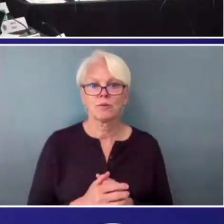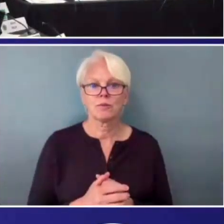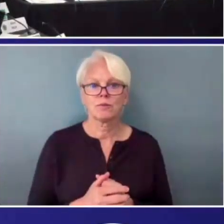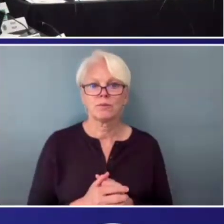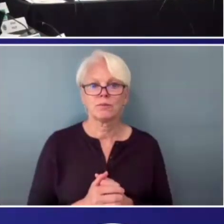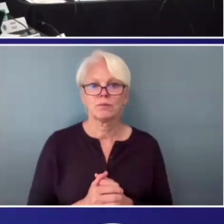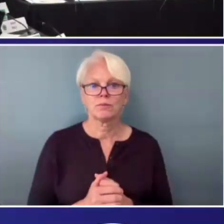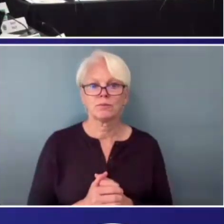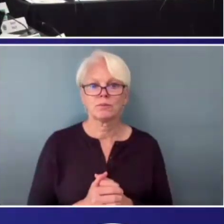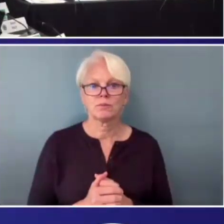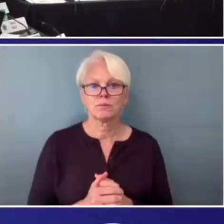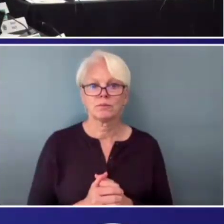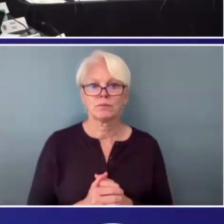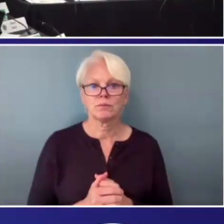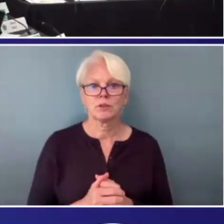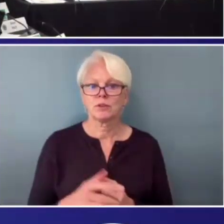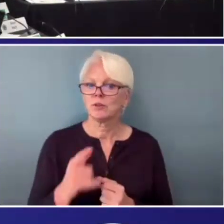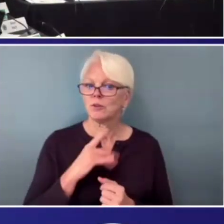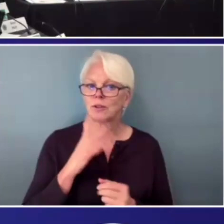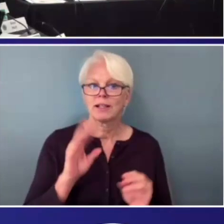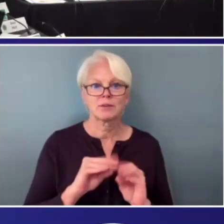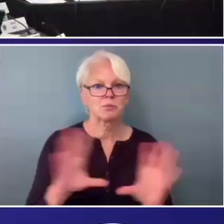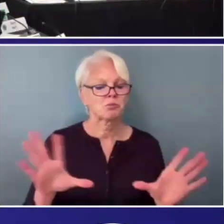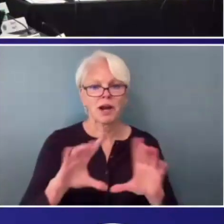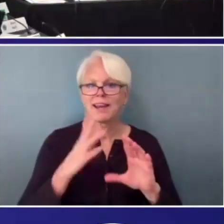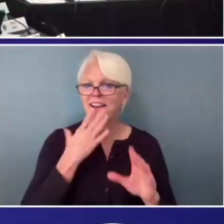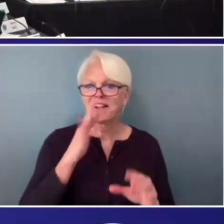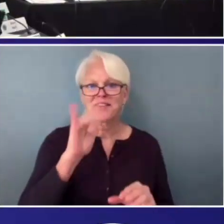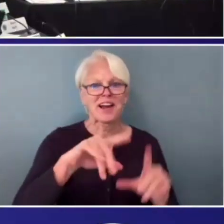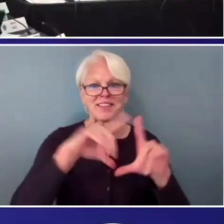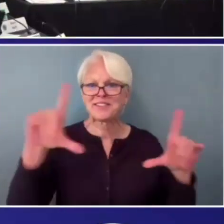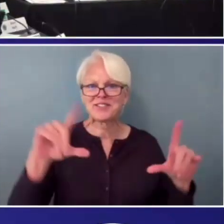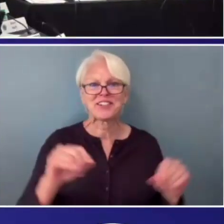That's really a bright color on that screen. On or before July 4,